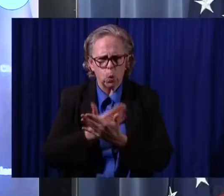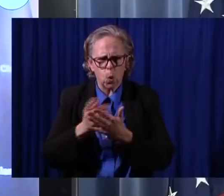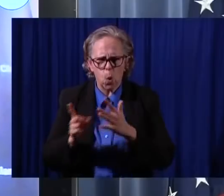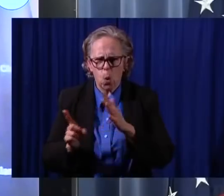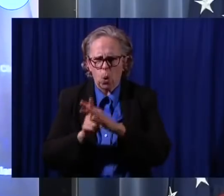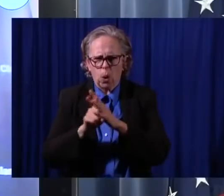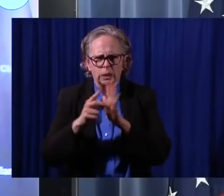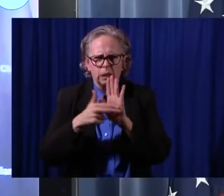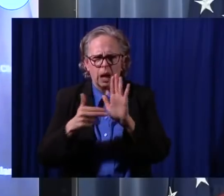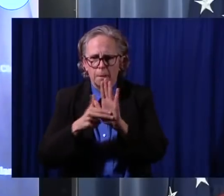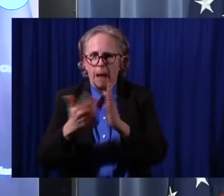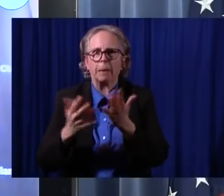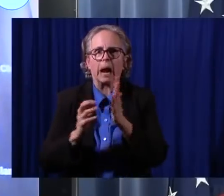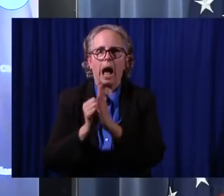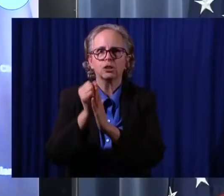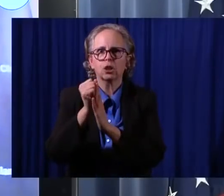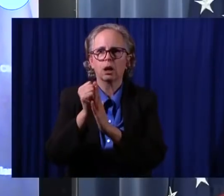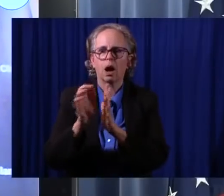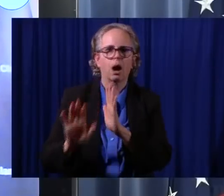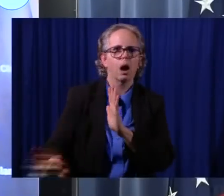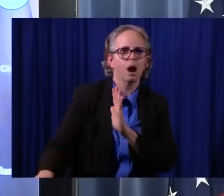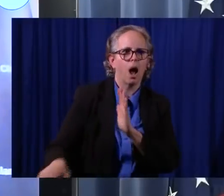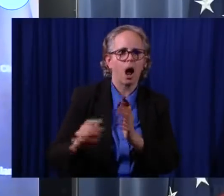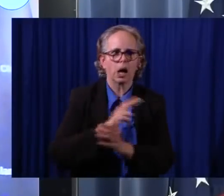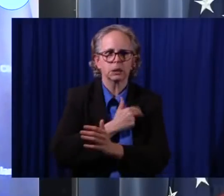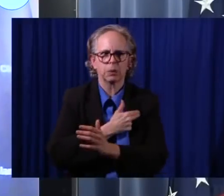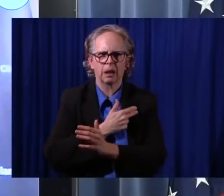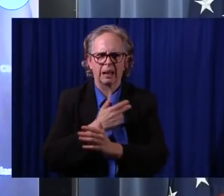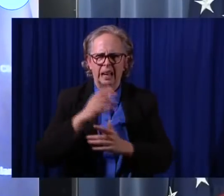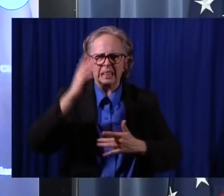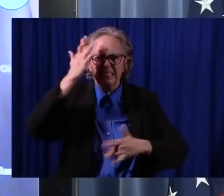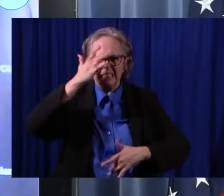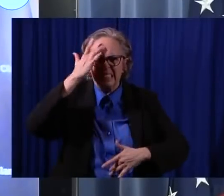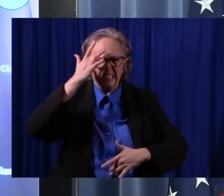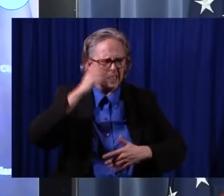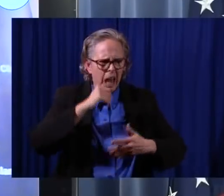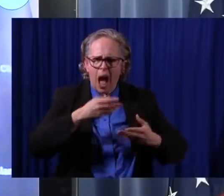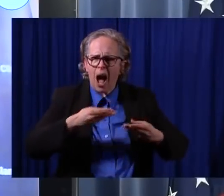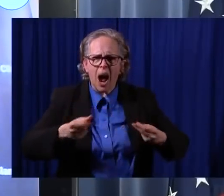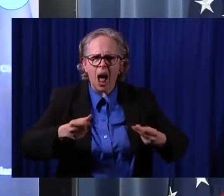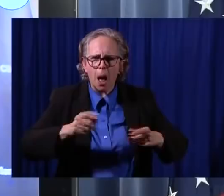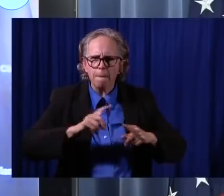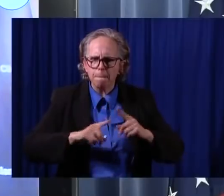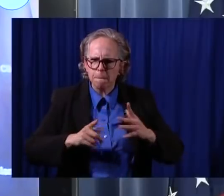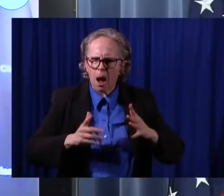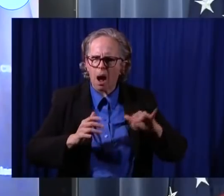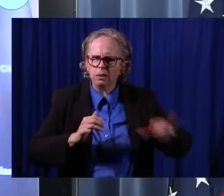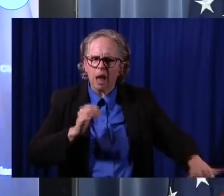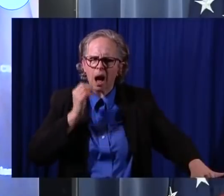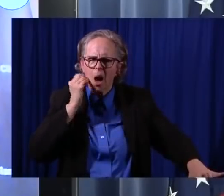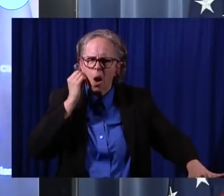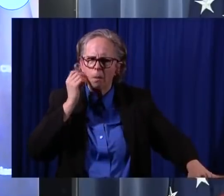WE HAVE SEEN A SUBSTANTIAL DECREASE IN THE NUMBER OF PATIENTS COMING IN WITH